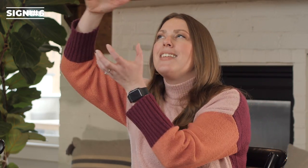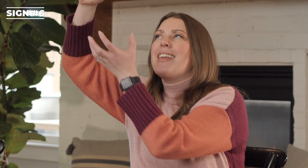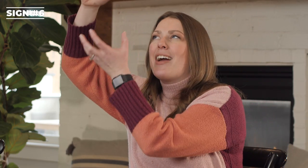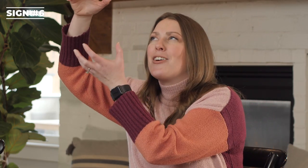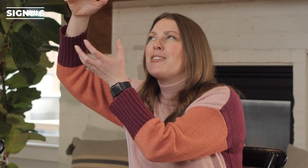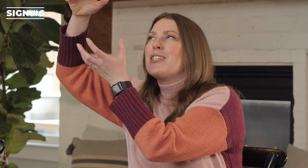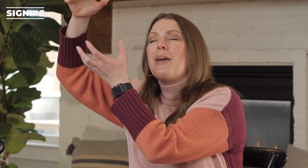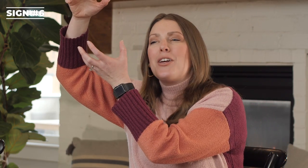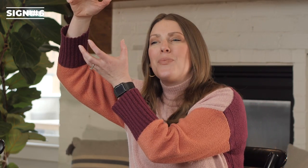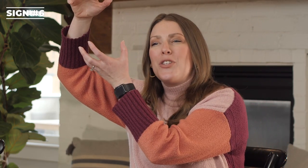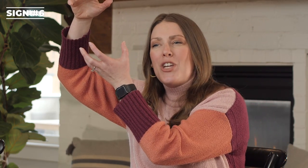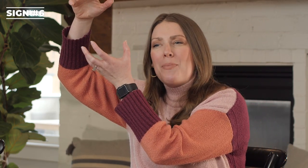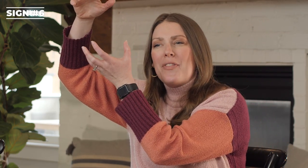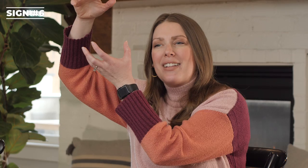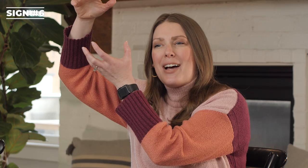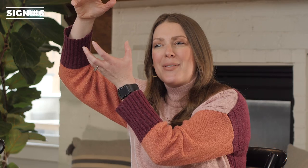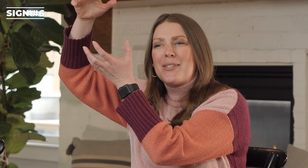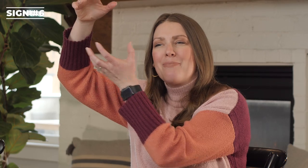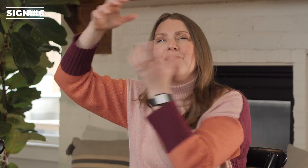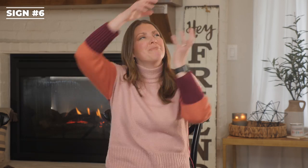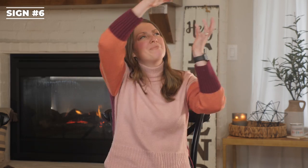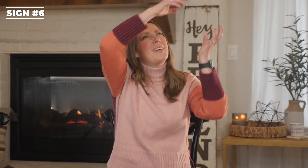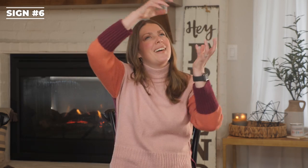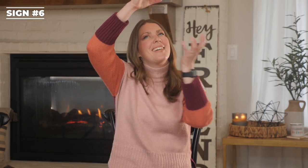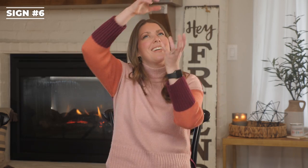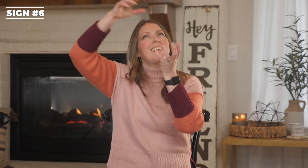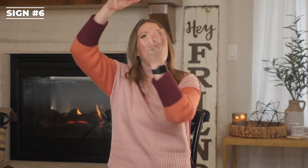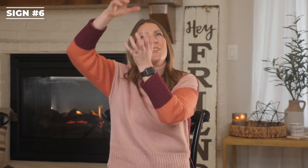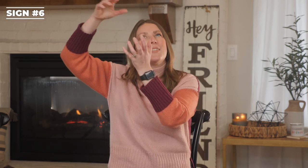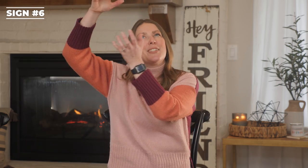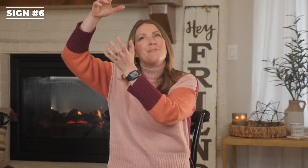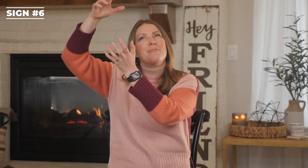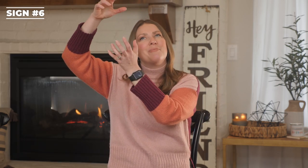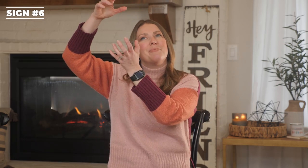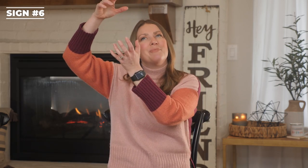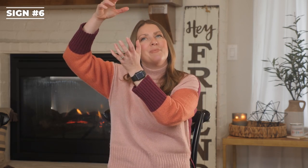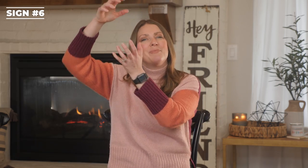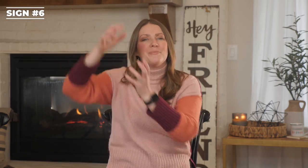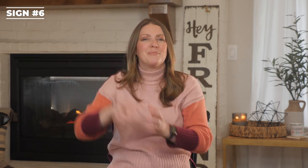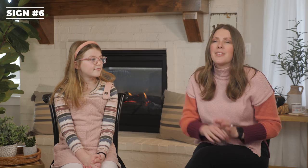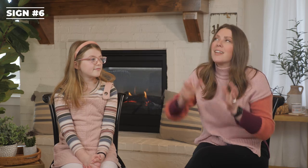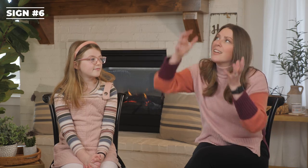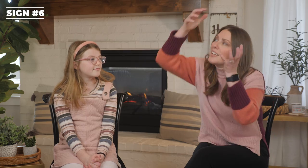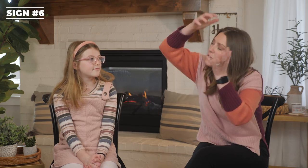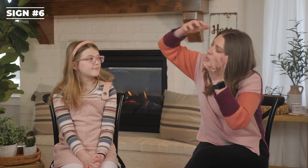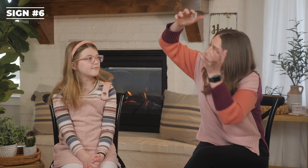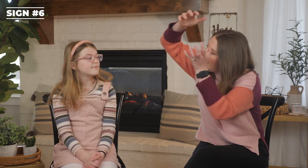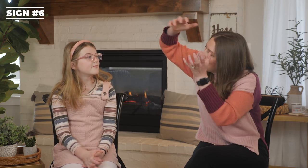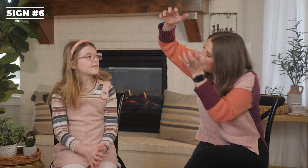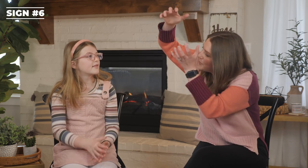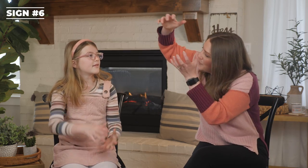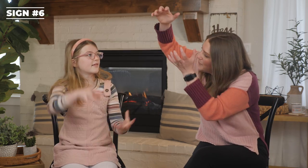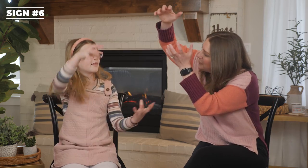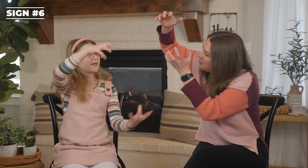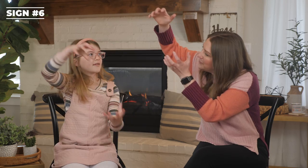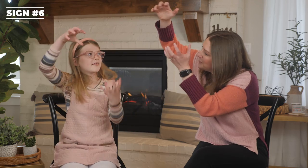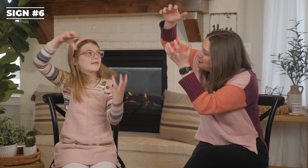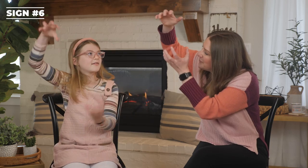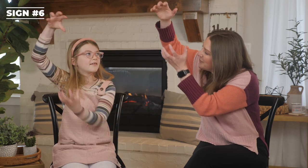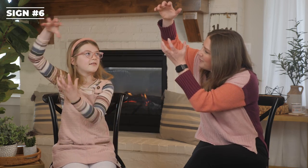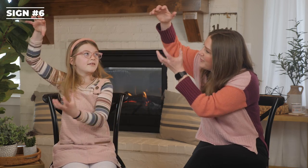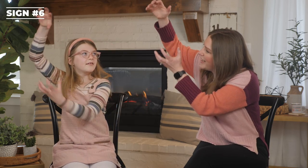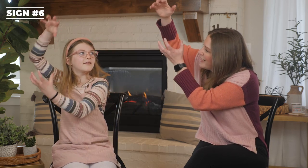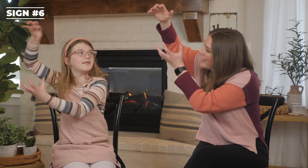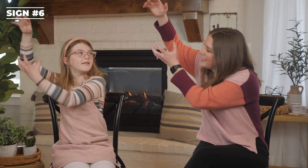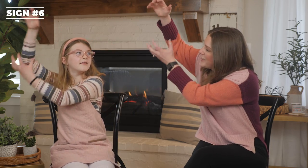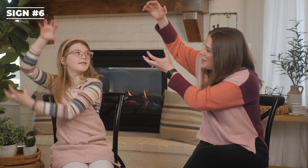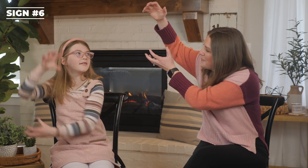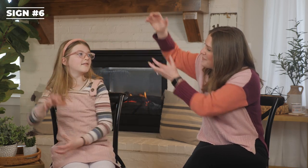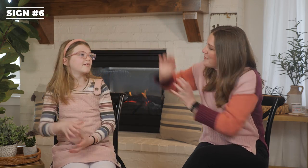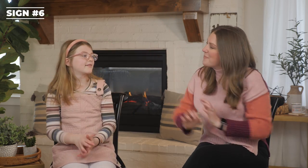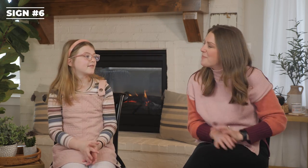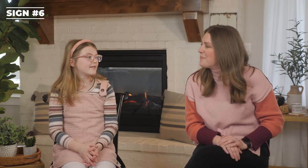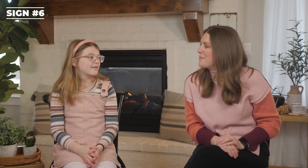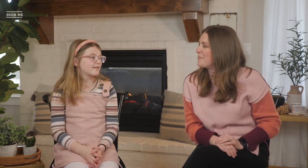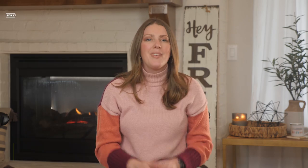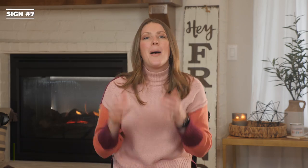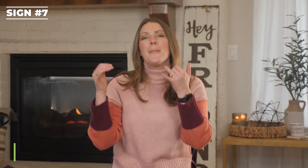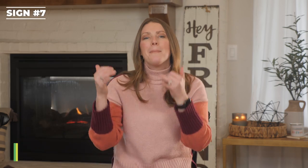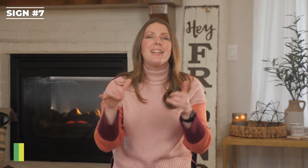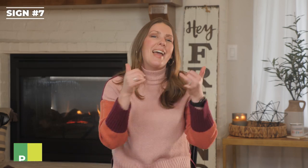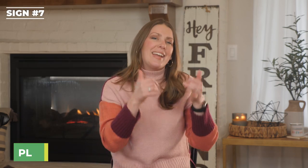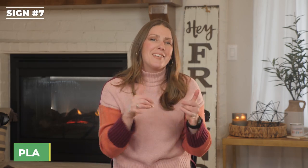into the air to make the shape of the clouds. clouds. Can you do clouds? Very good job. 'Play,